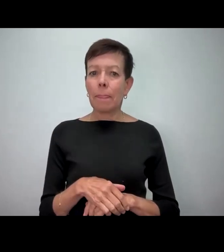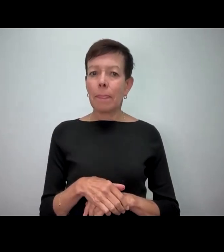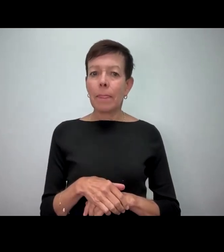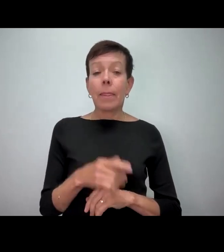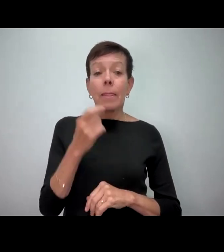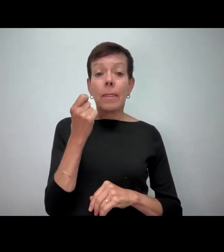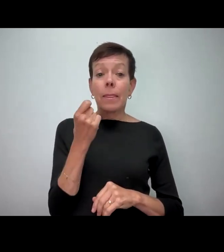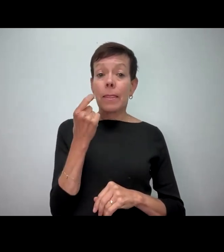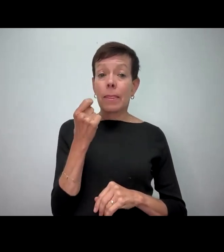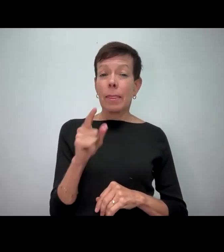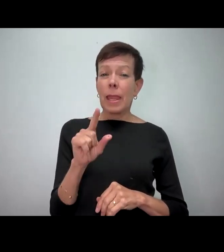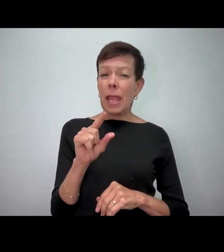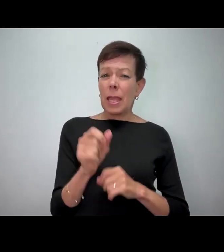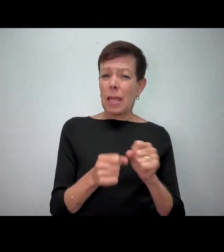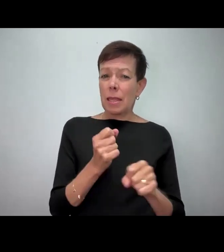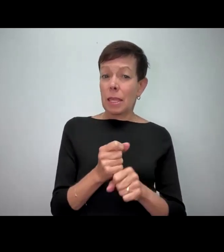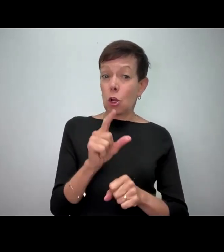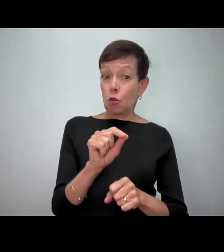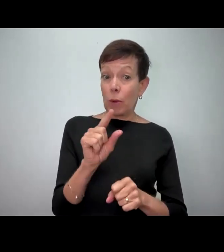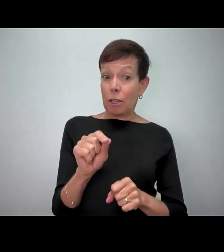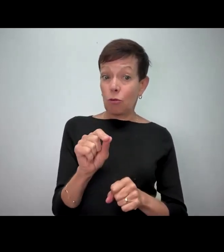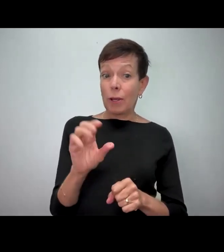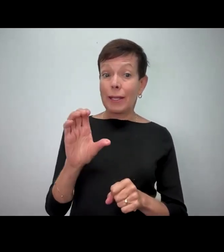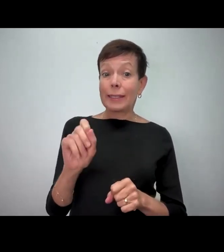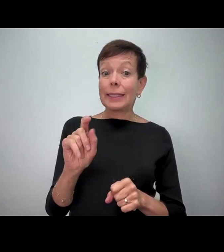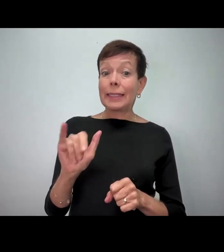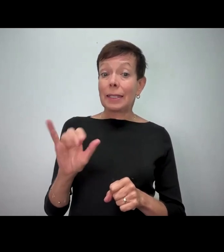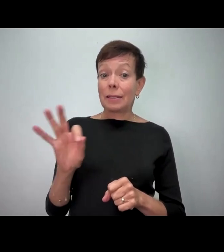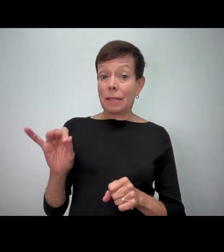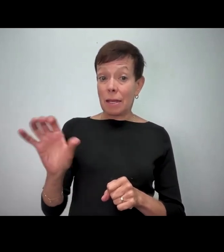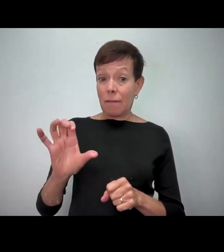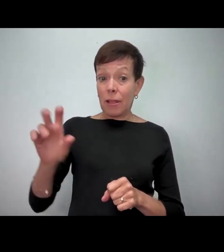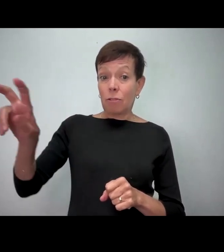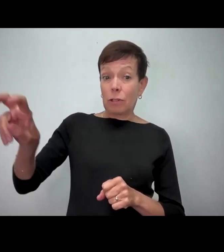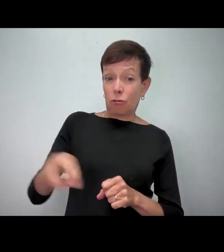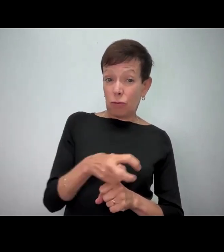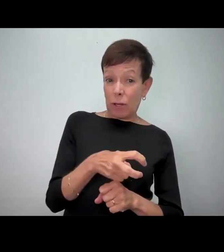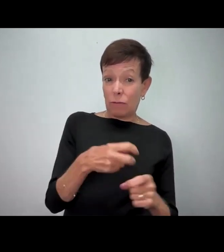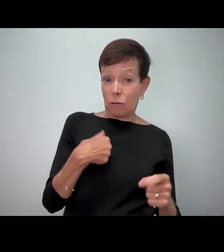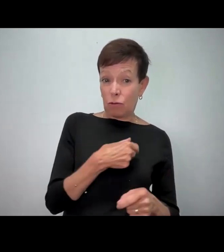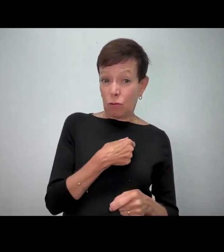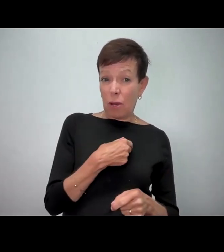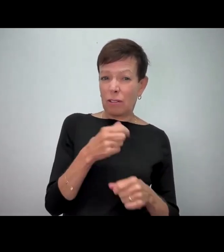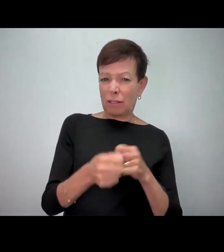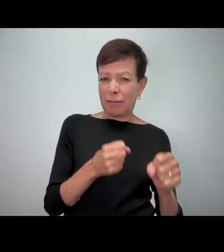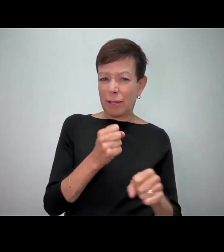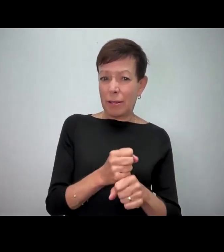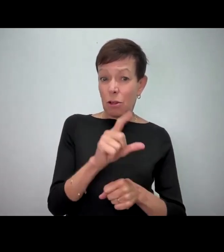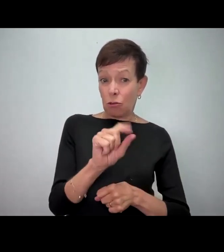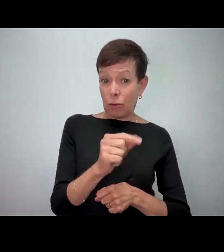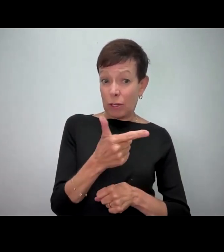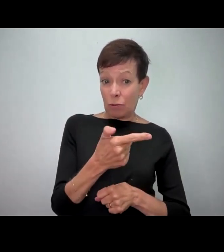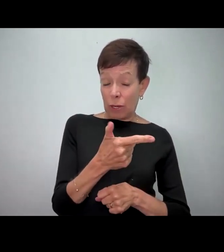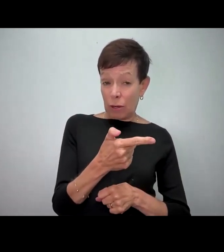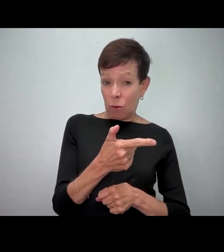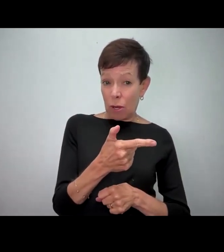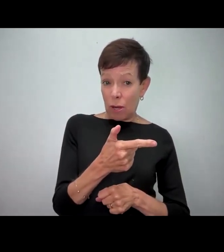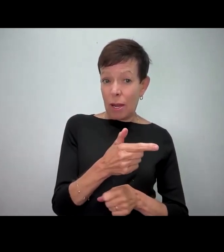in 2020. So the first year CADA ran it was 2021, and then they didn't run it again until 2023. So